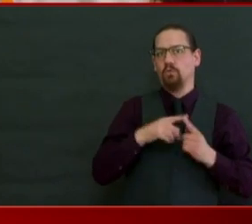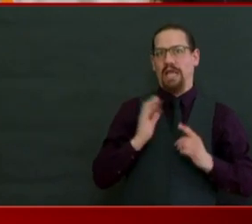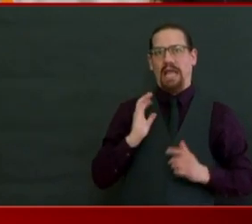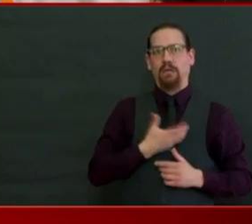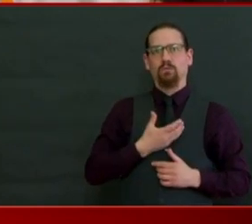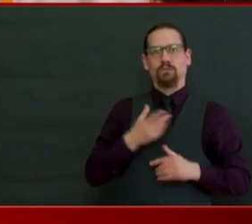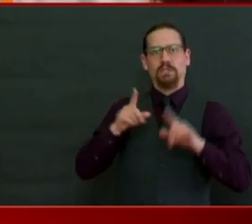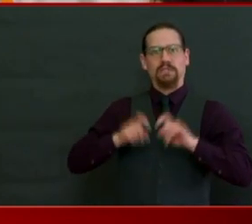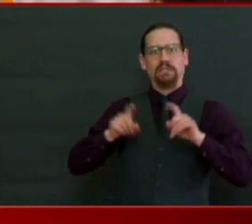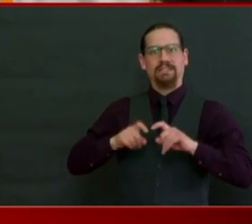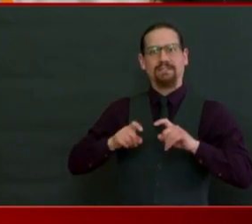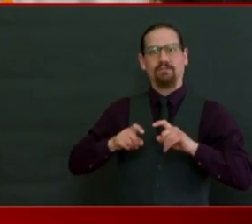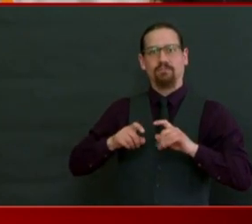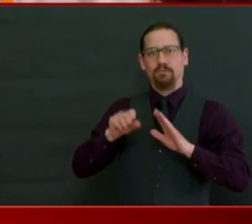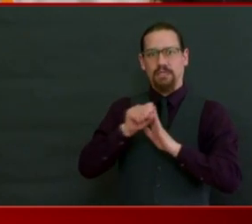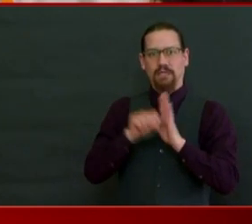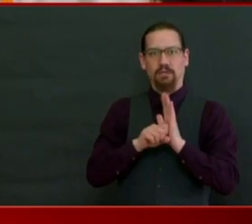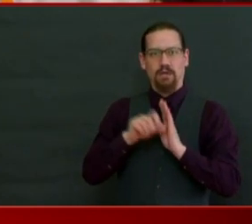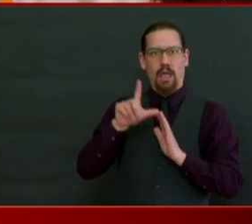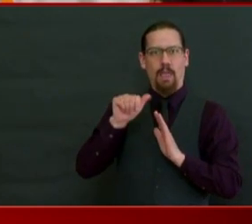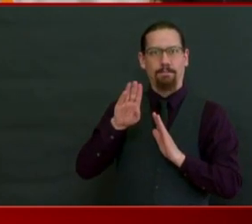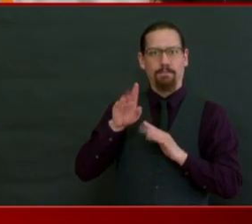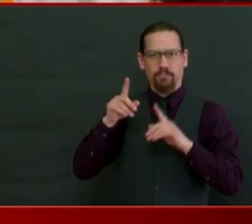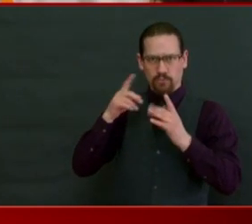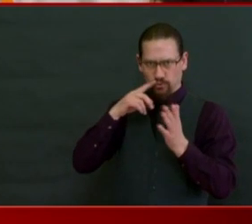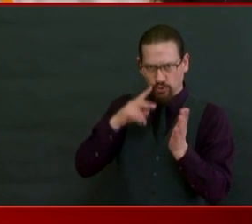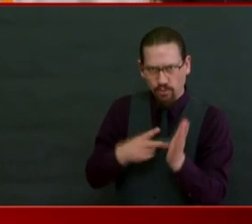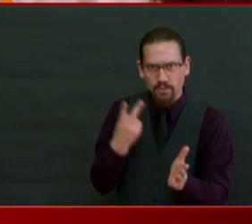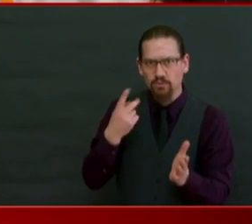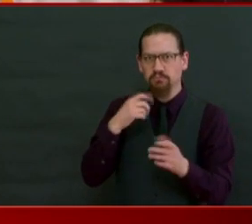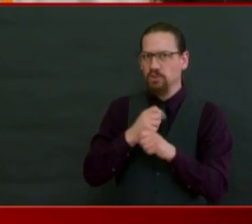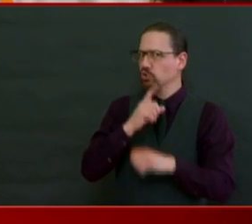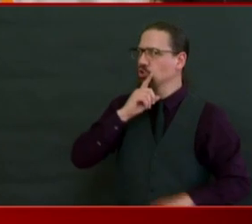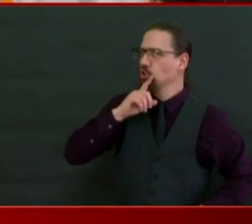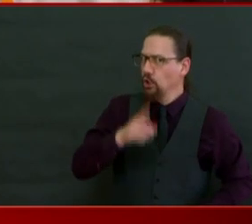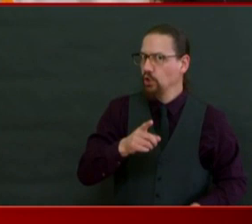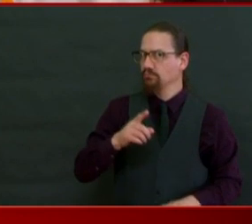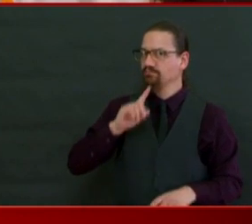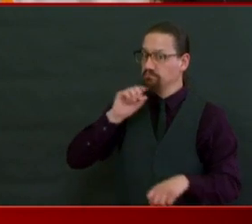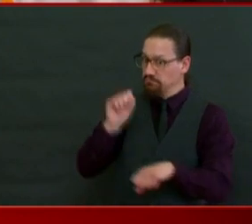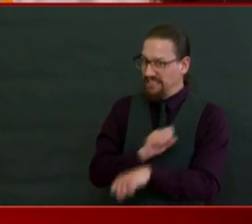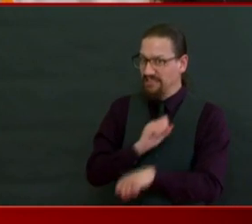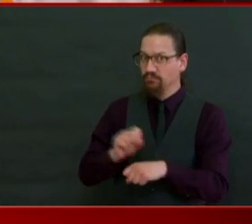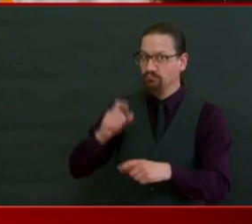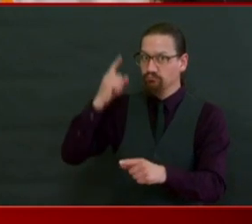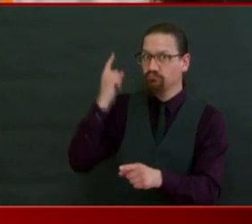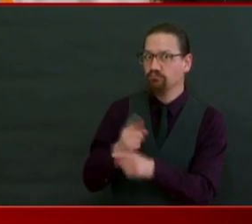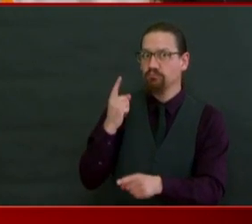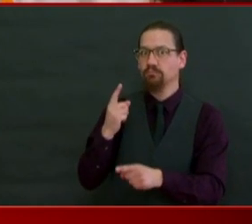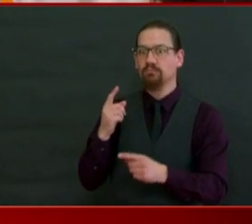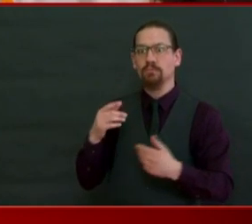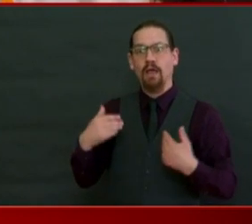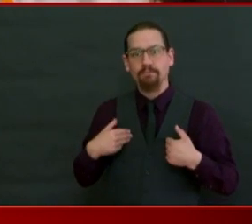RESULTS ON THE INITIAL SET OF TESTS THAT WERE DONE AND WHAT WE HAVE WITH THAT IS SIMILAR TO WHAT ALL STATES ARE USING AND